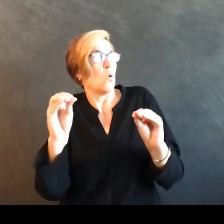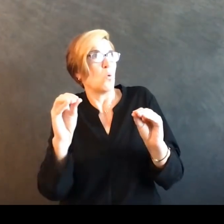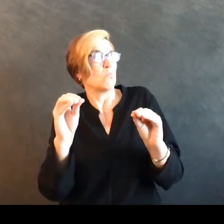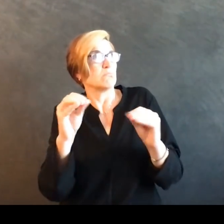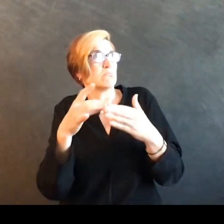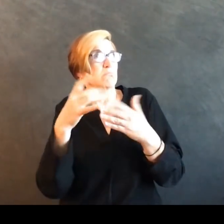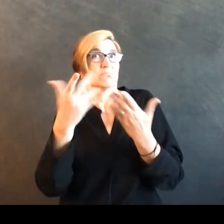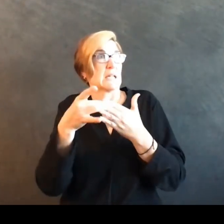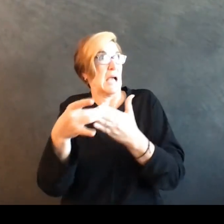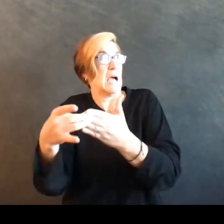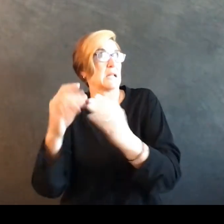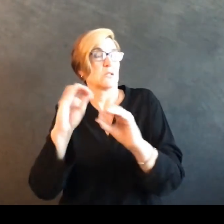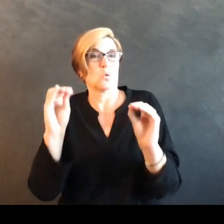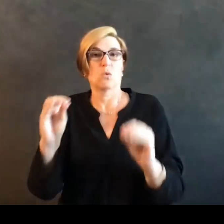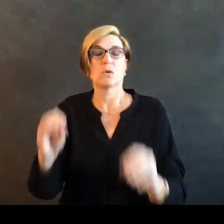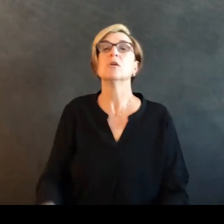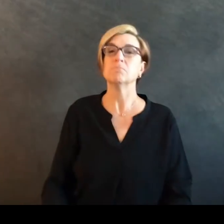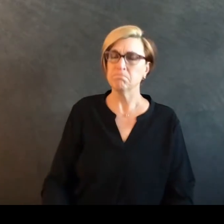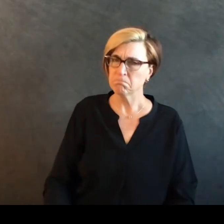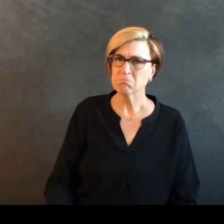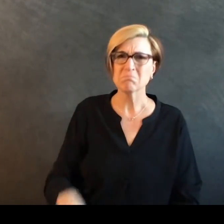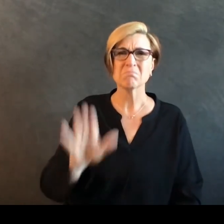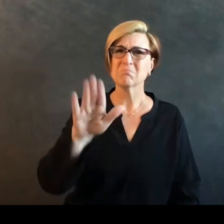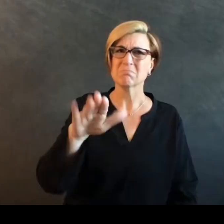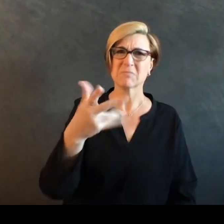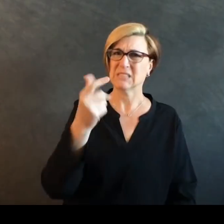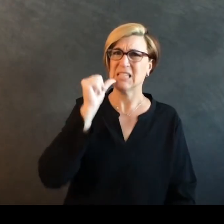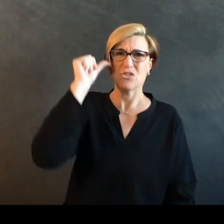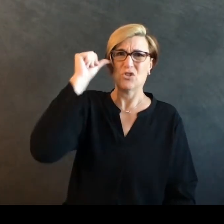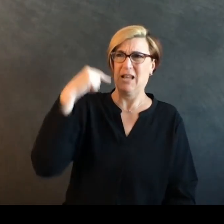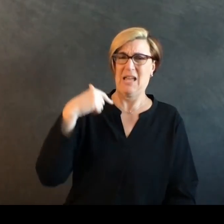them we got very good input from them on what they needed as I said people were